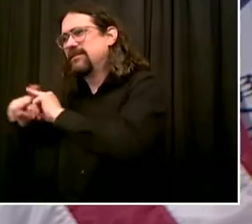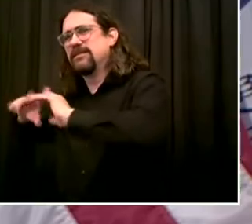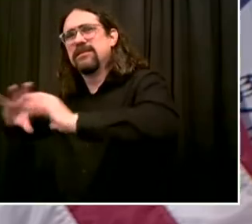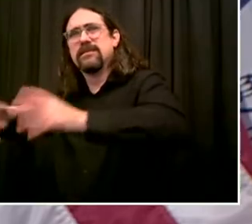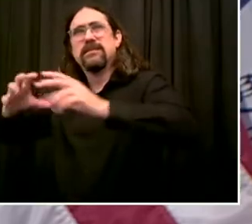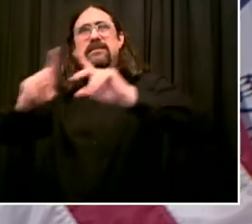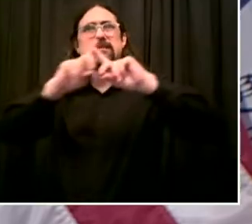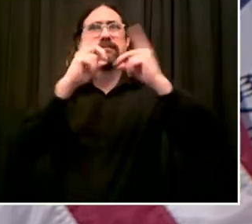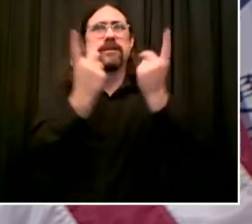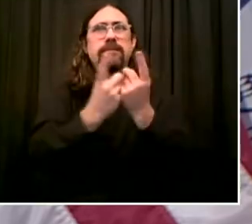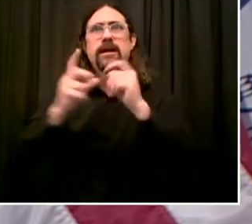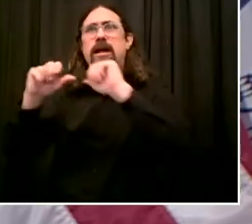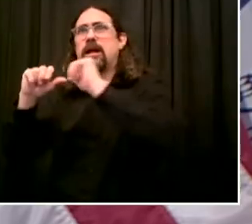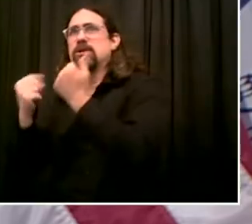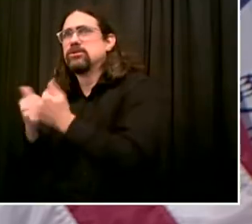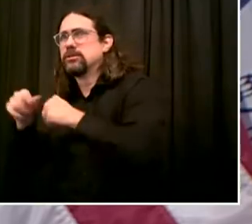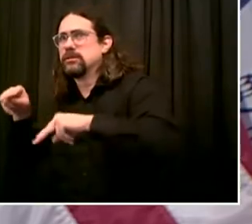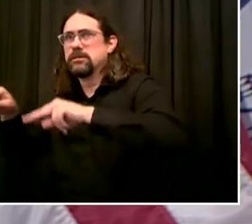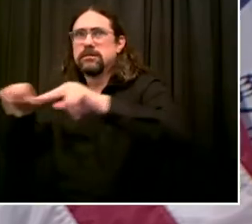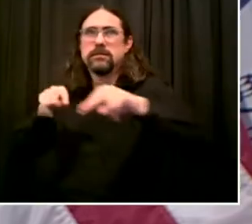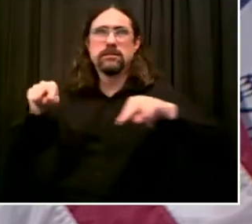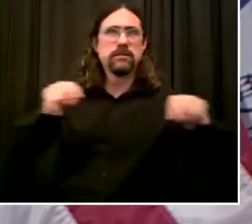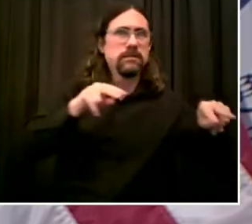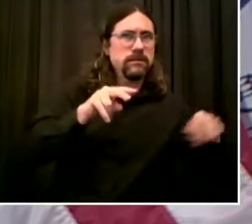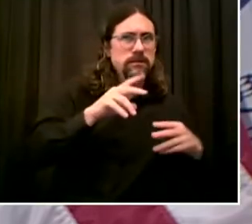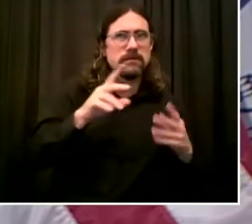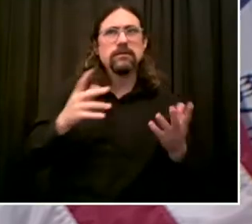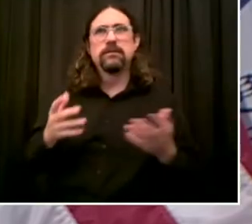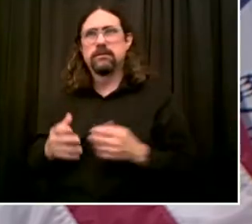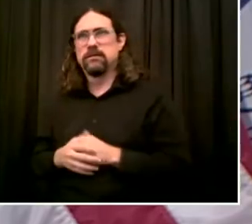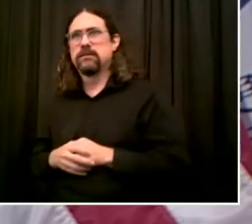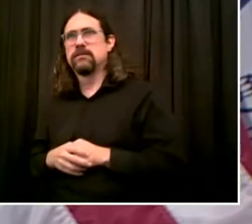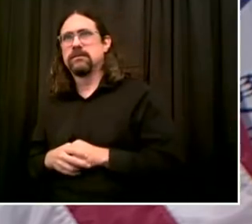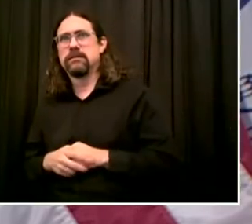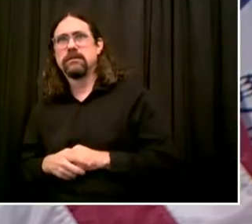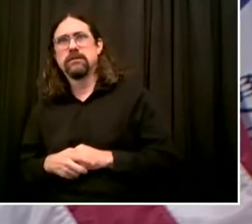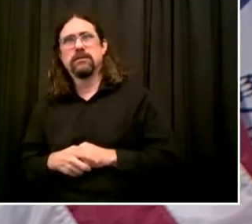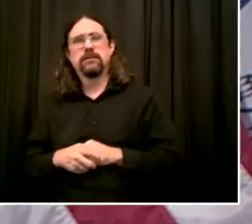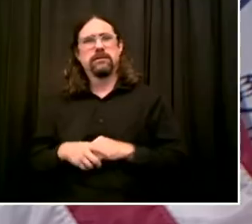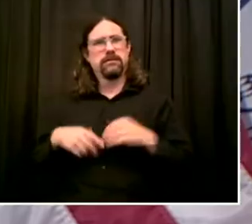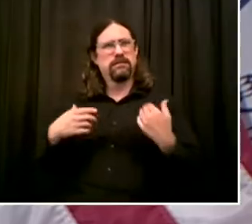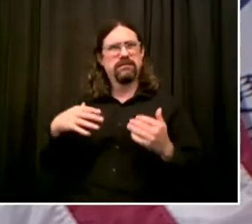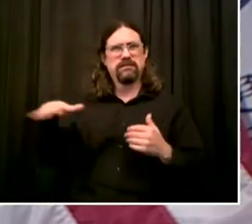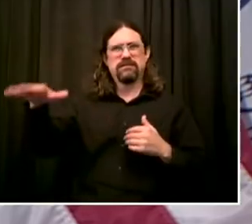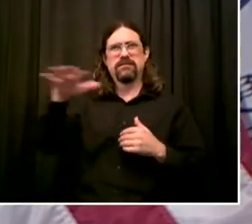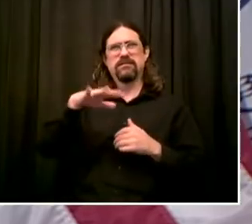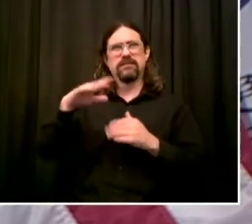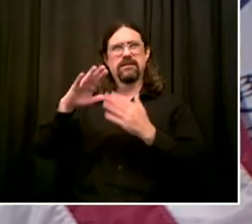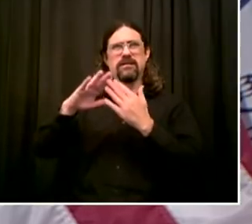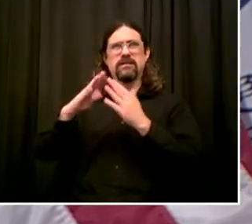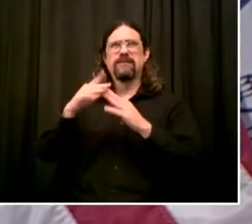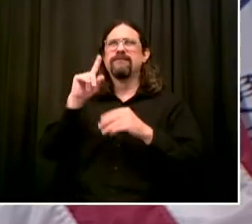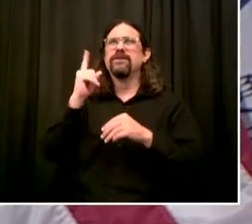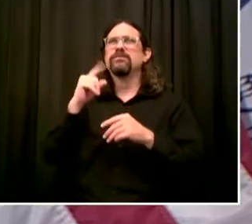NEED THE MSOT. WE KNOW ARE YOUNG PEOPLE ARE HOLDING. WE KNOW THAT A LOT OF PEOPLE